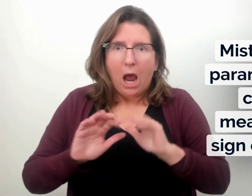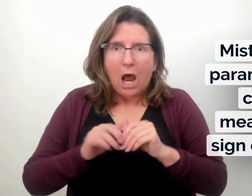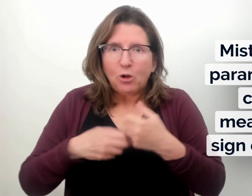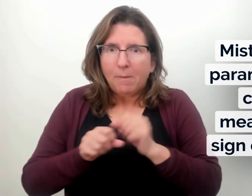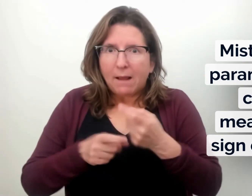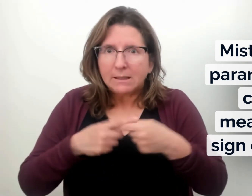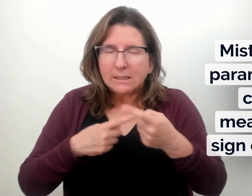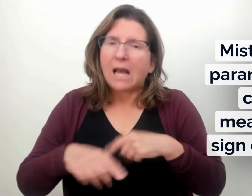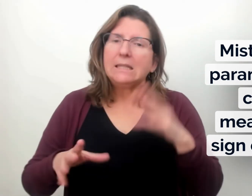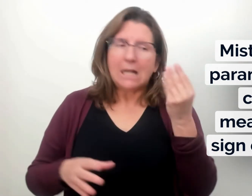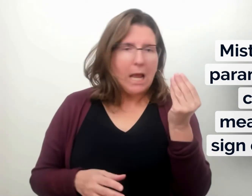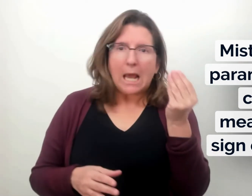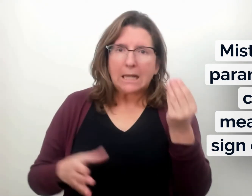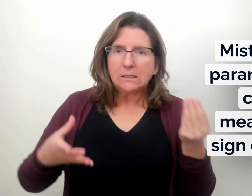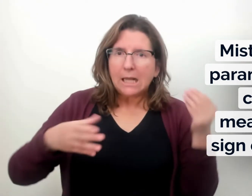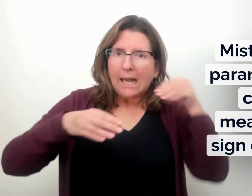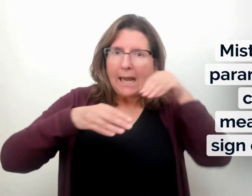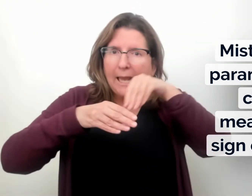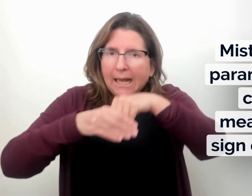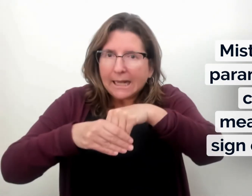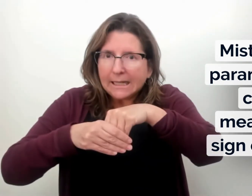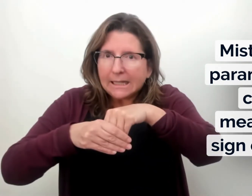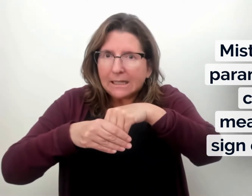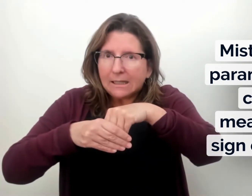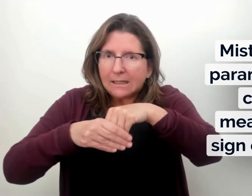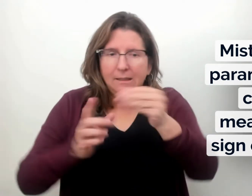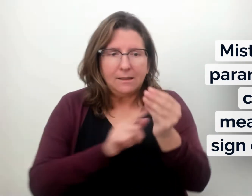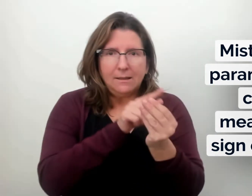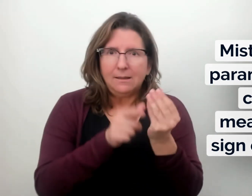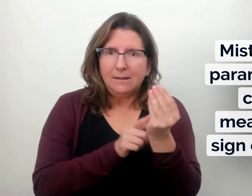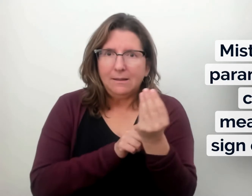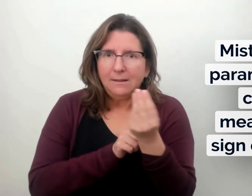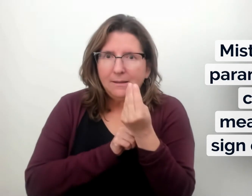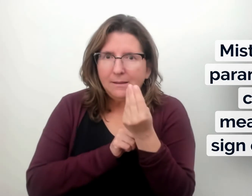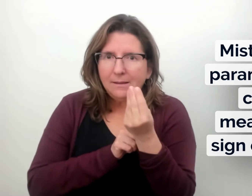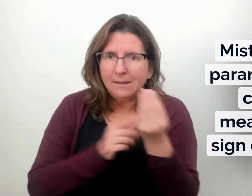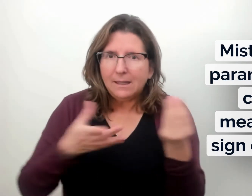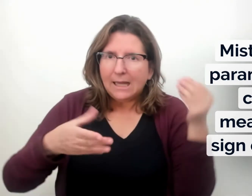I said, 'if you want to make the sign for "in" you have to do it like this . . . this is the hand shape.